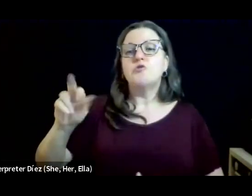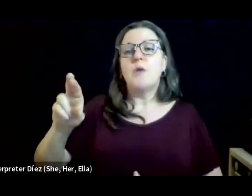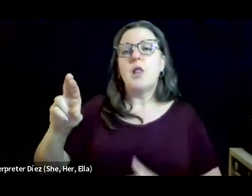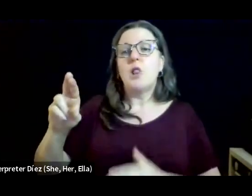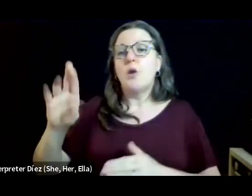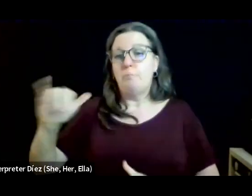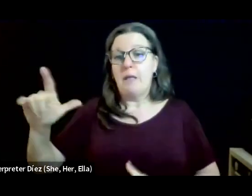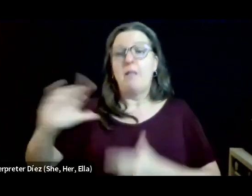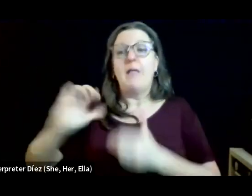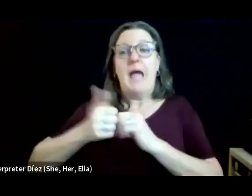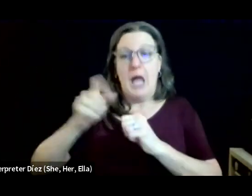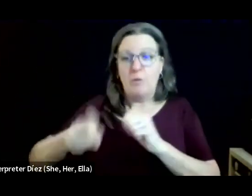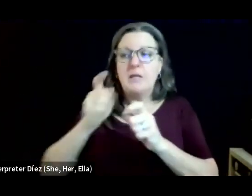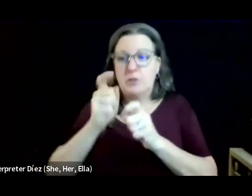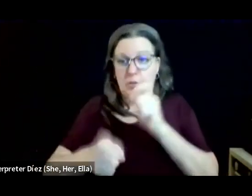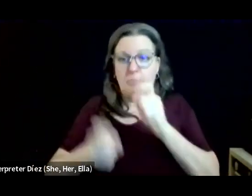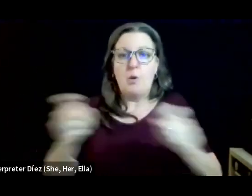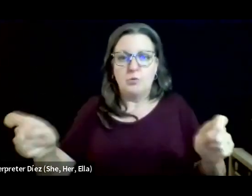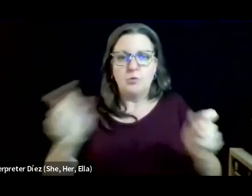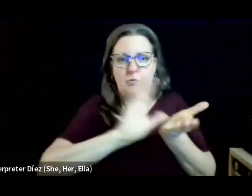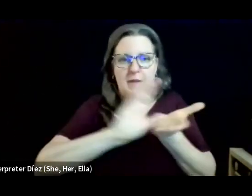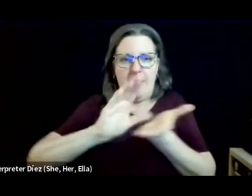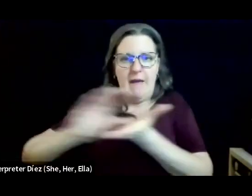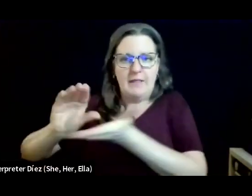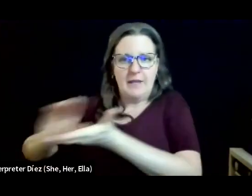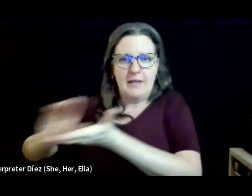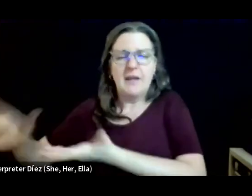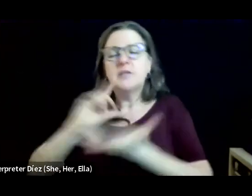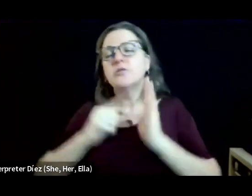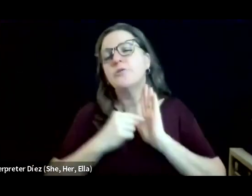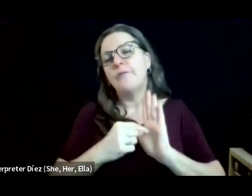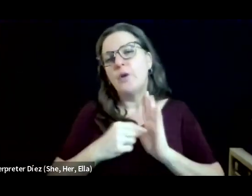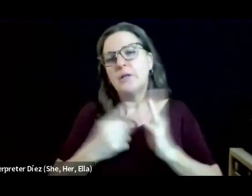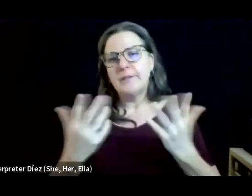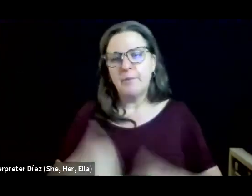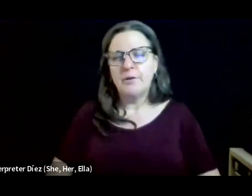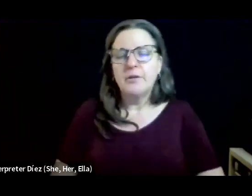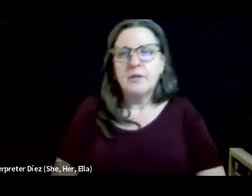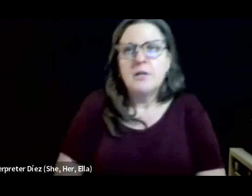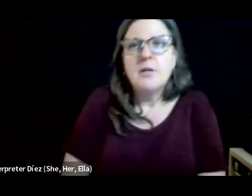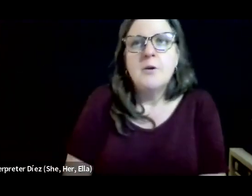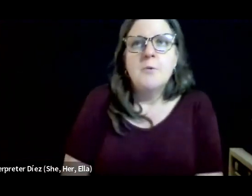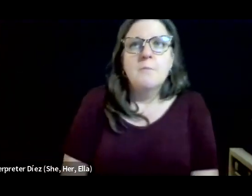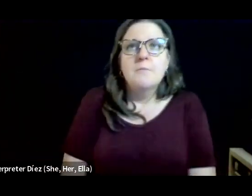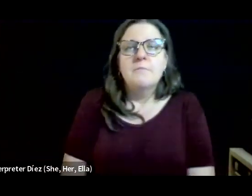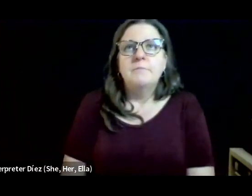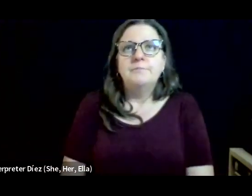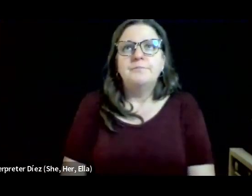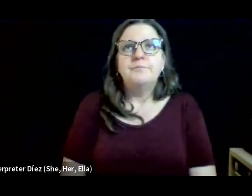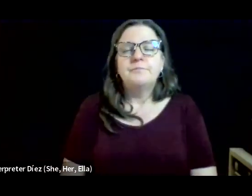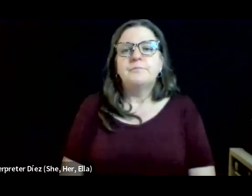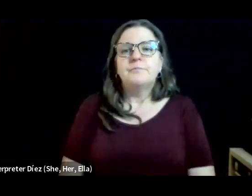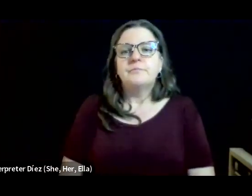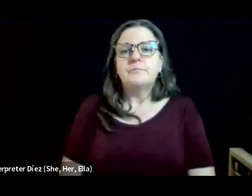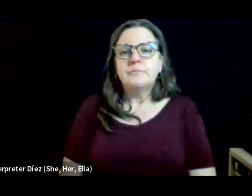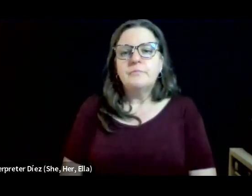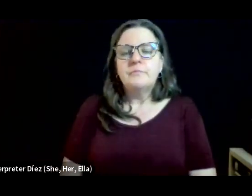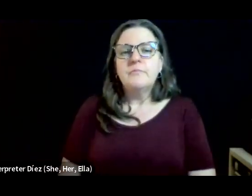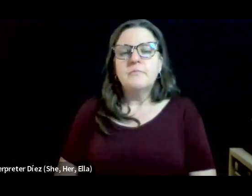For example, uh. the technology money